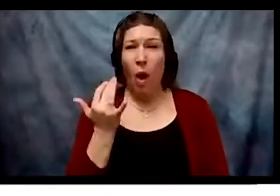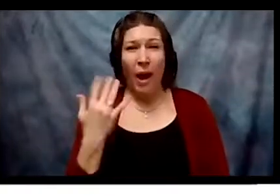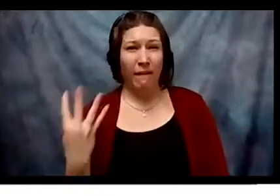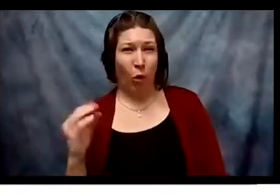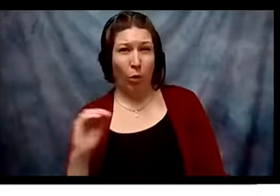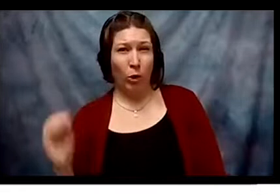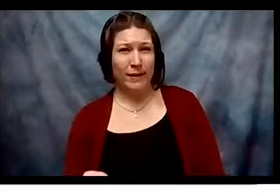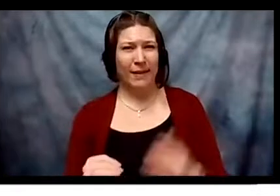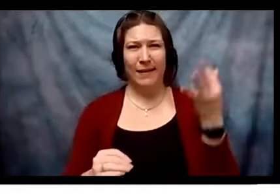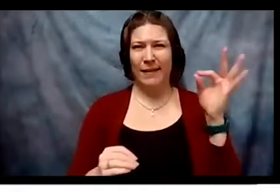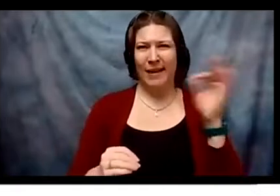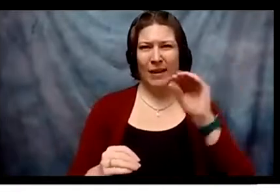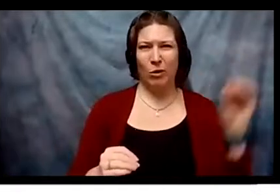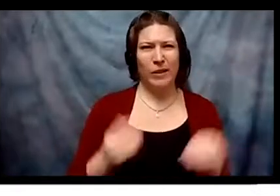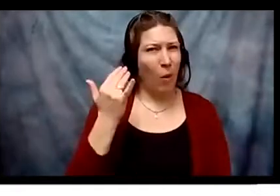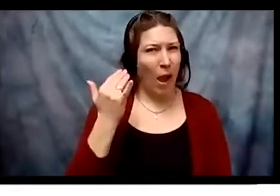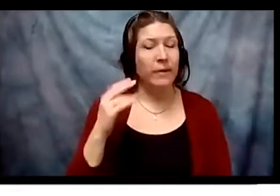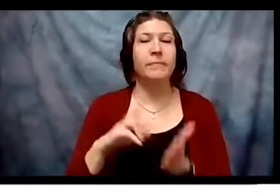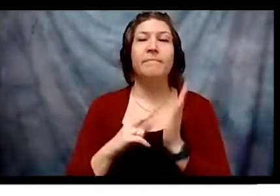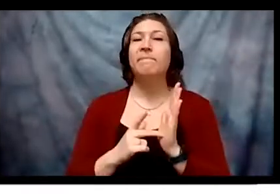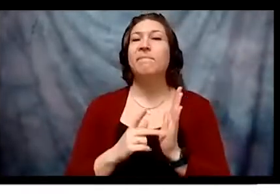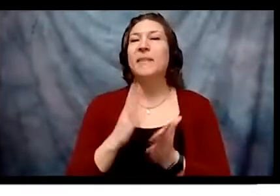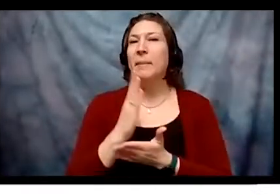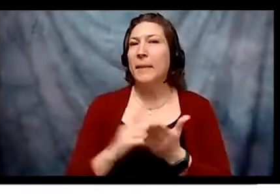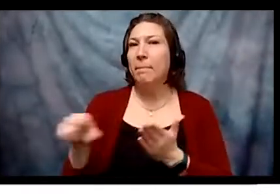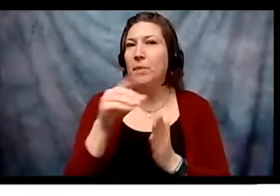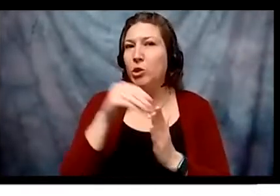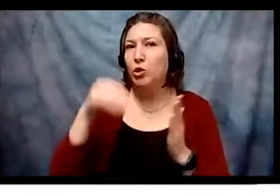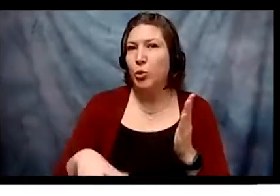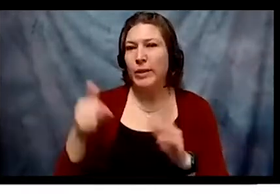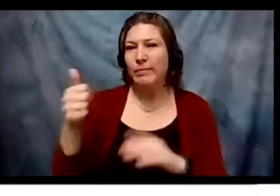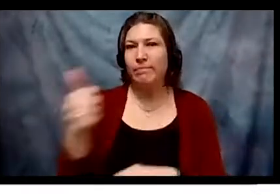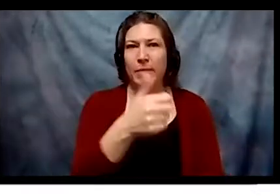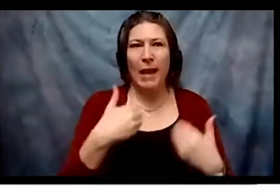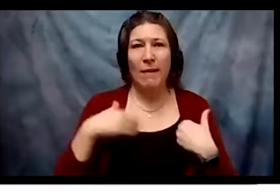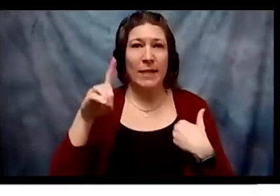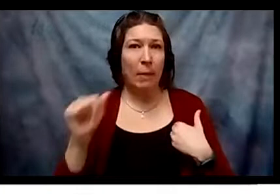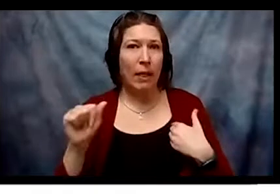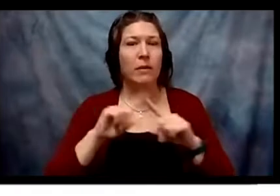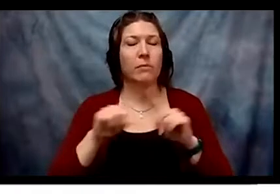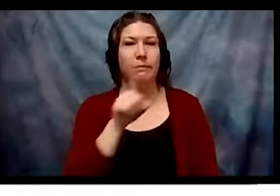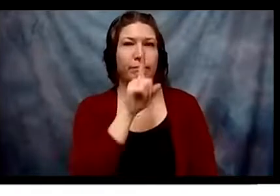mean that students with disabilities are not registering formally with disability services.